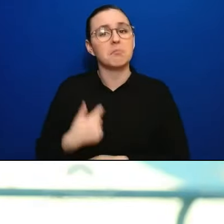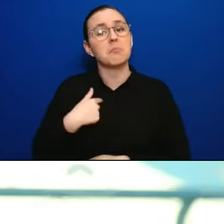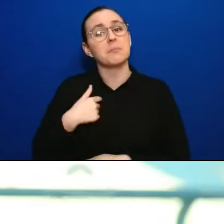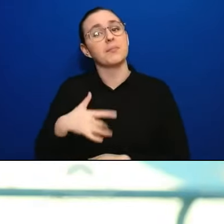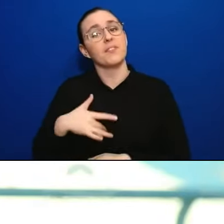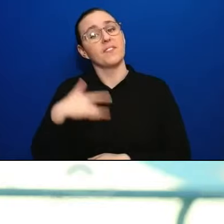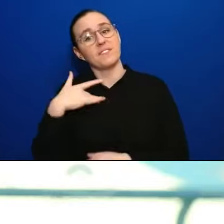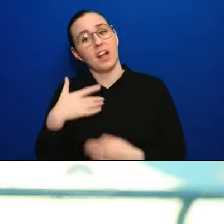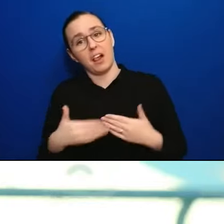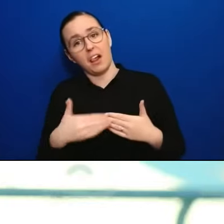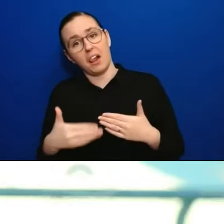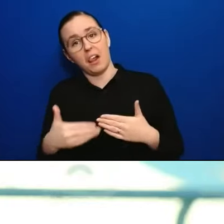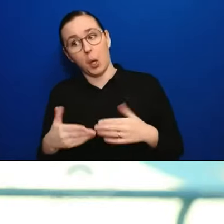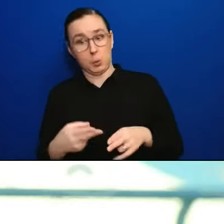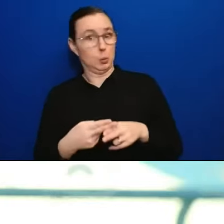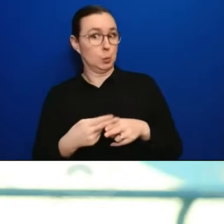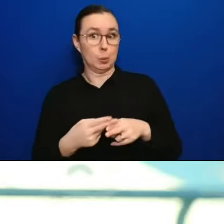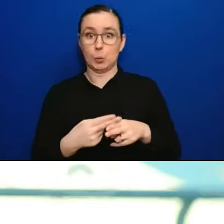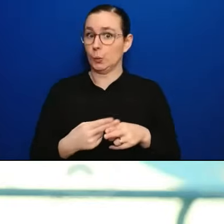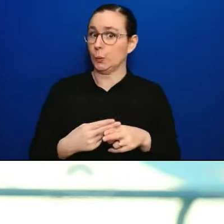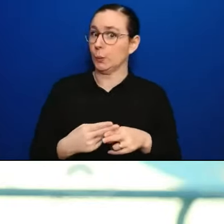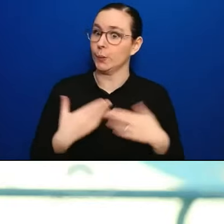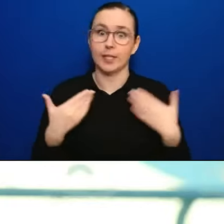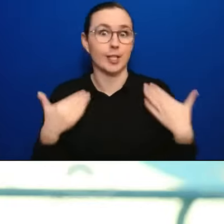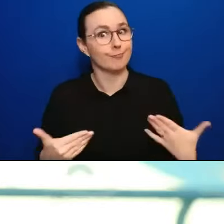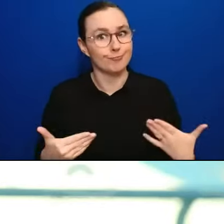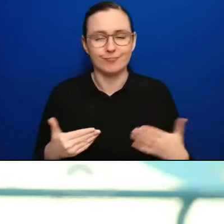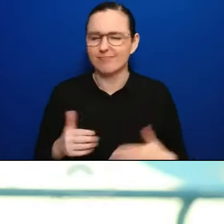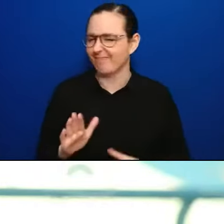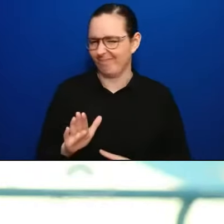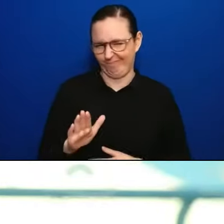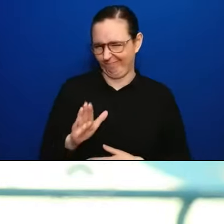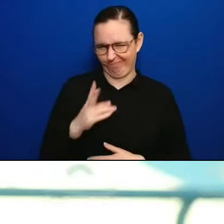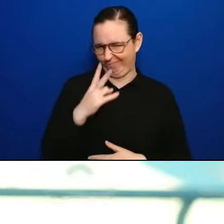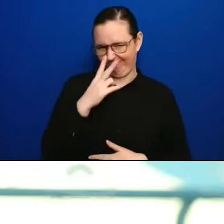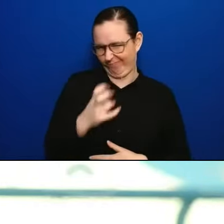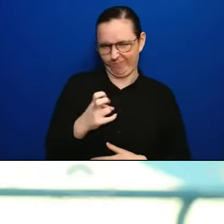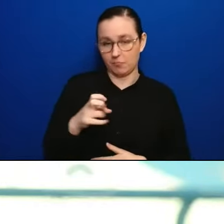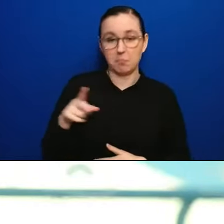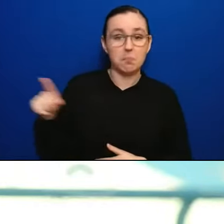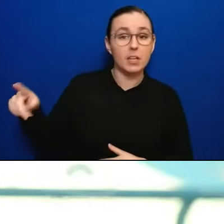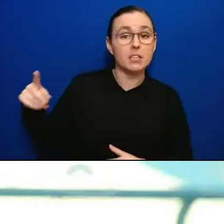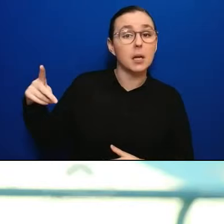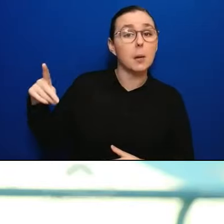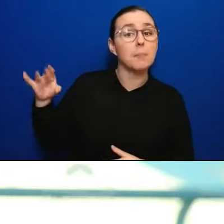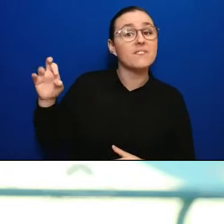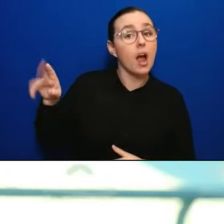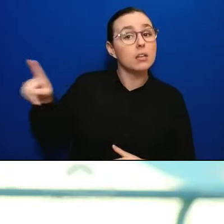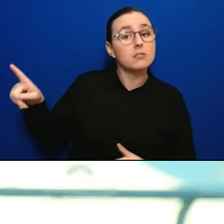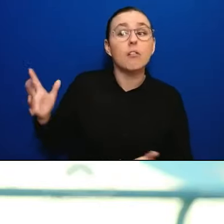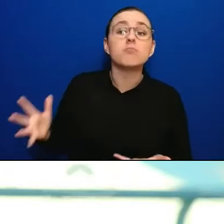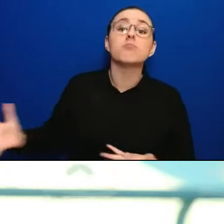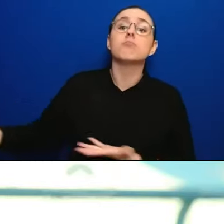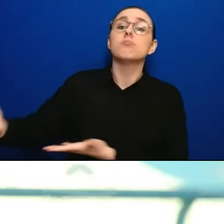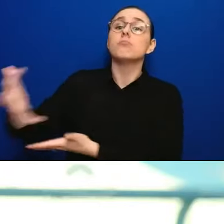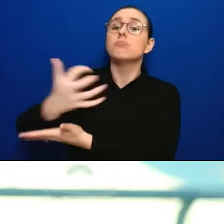effectiveness data as it becomes available here. I don't think it will happen in the short term.